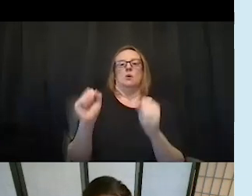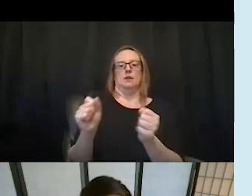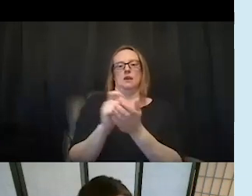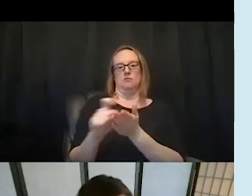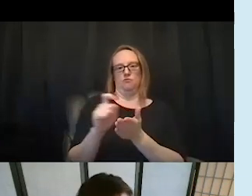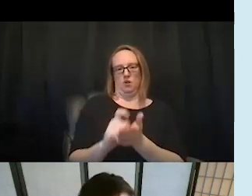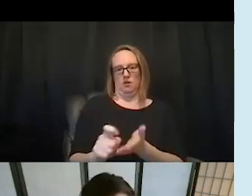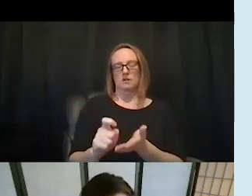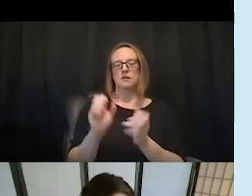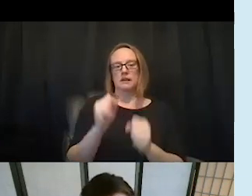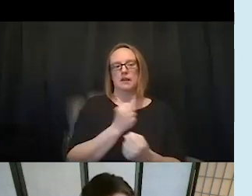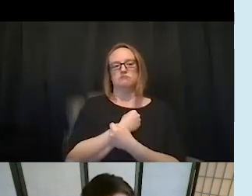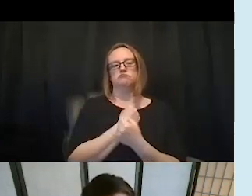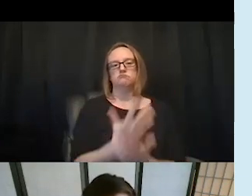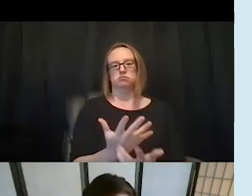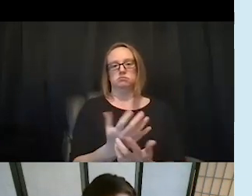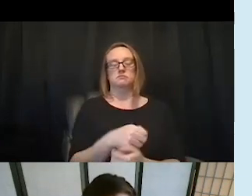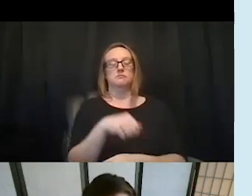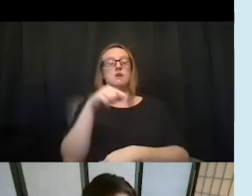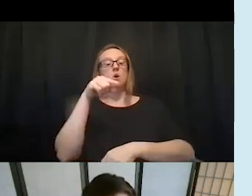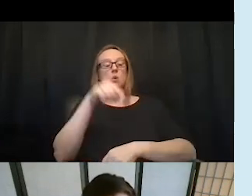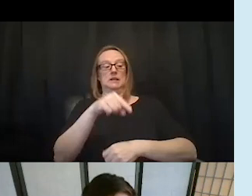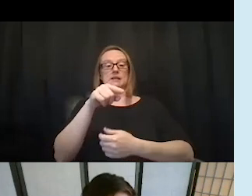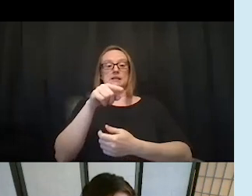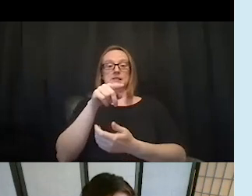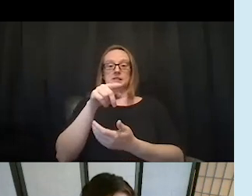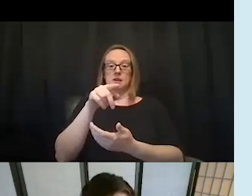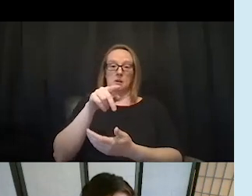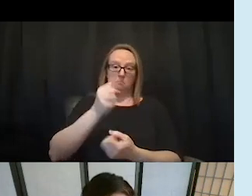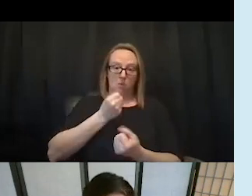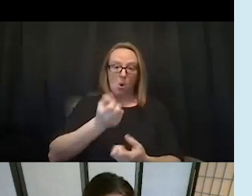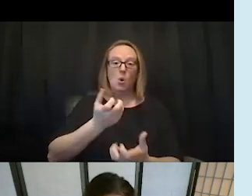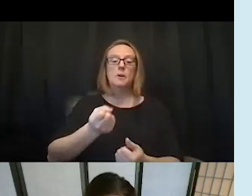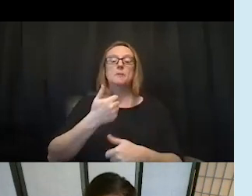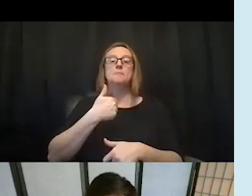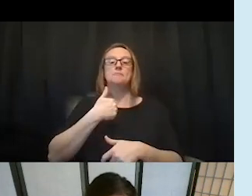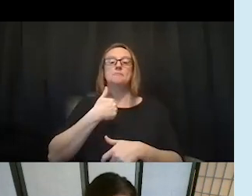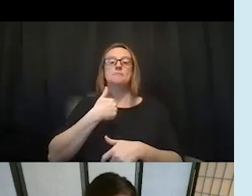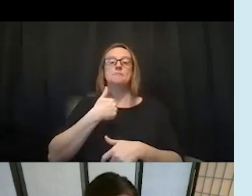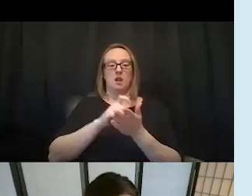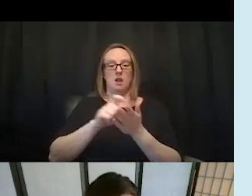This is a poem that I wrote um when, so I have Postural Orthostatic Tachycardia Syndrome,